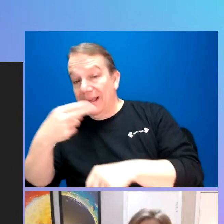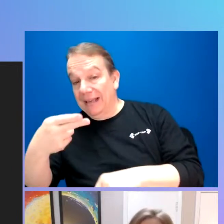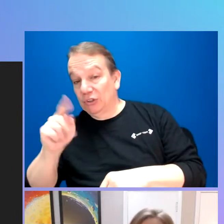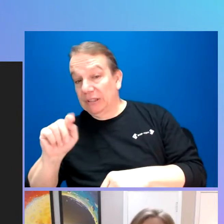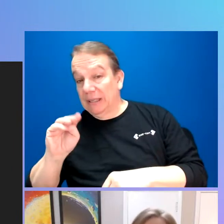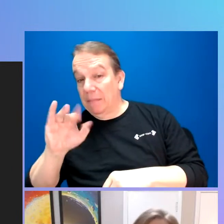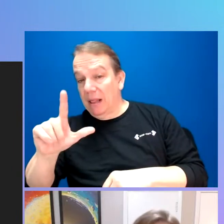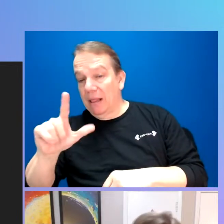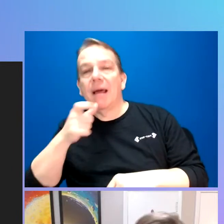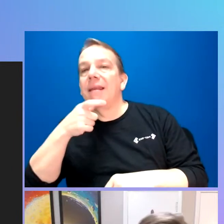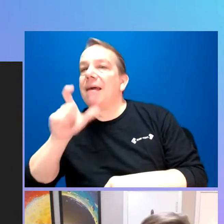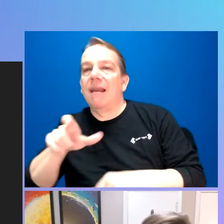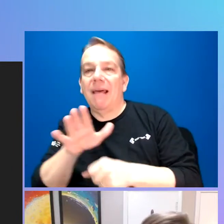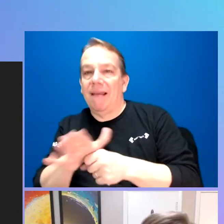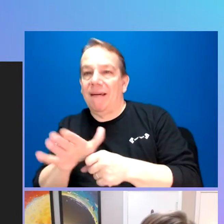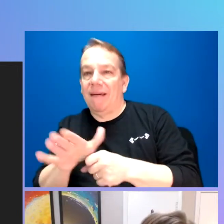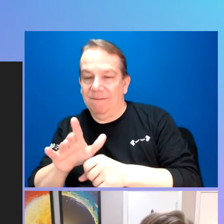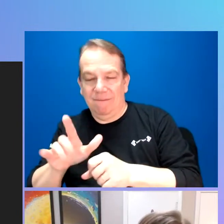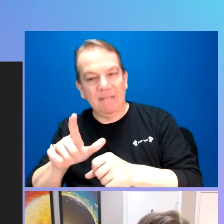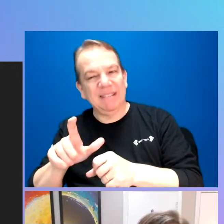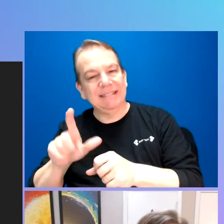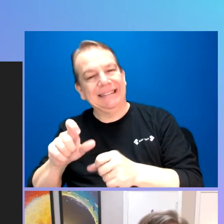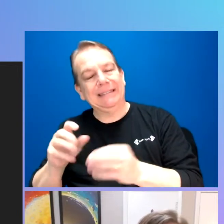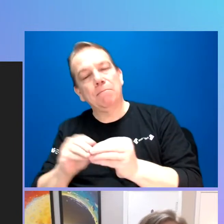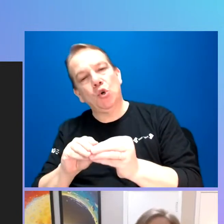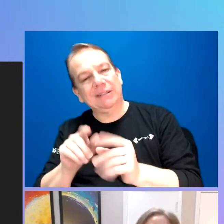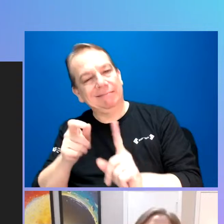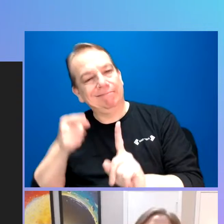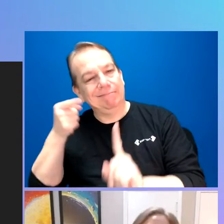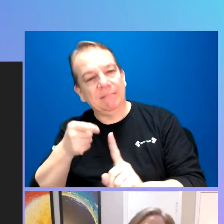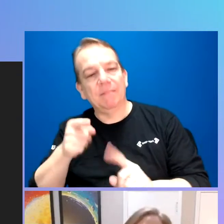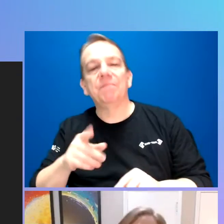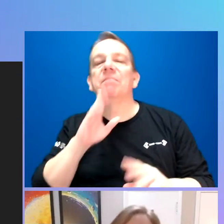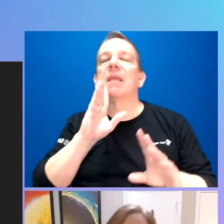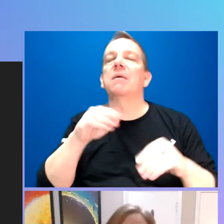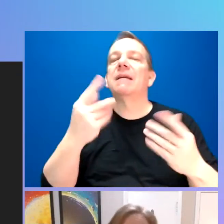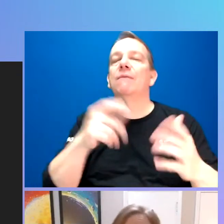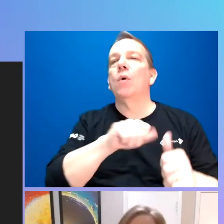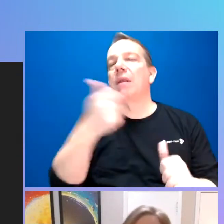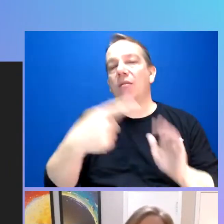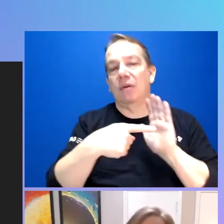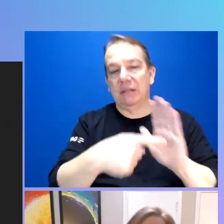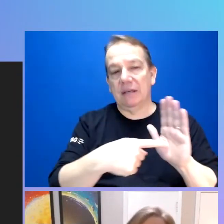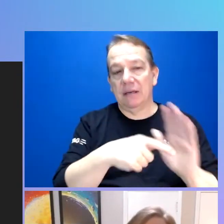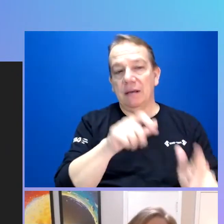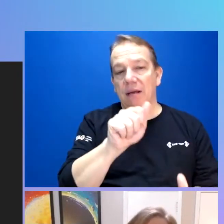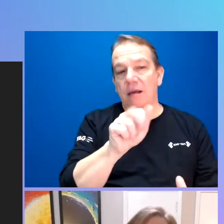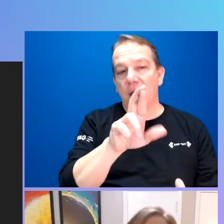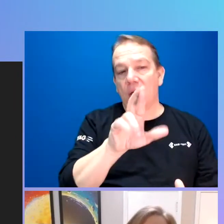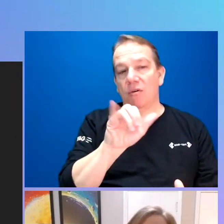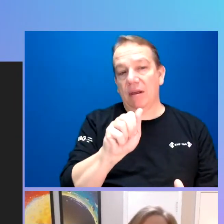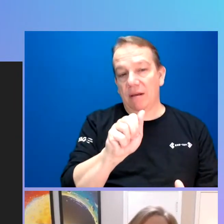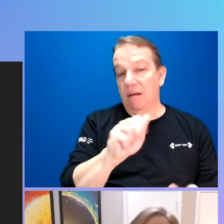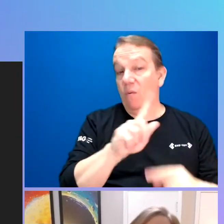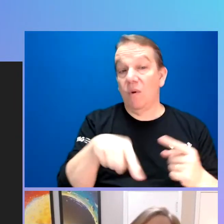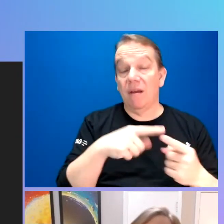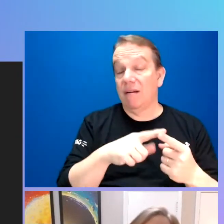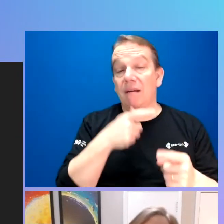value for the user experience. So let's look at another example